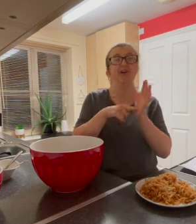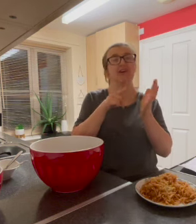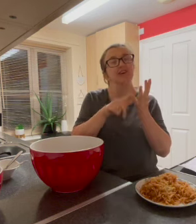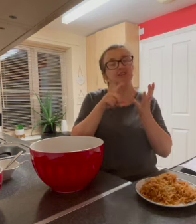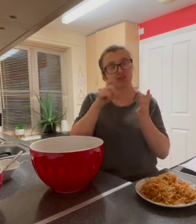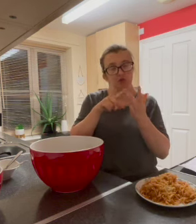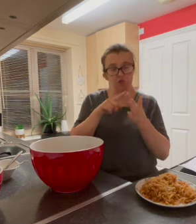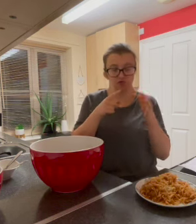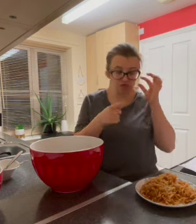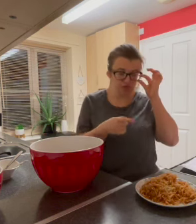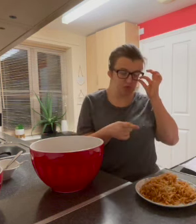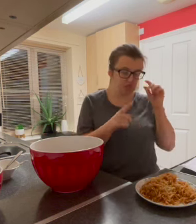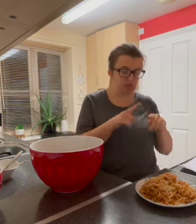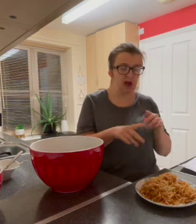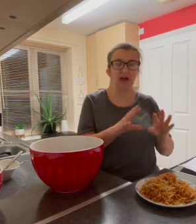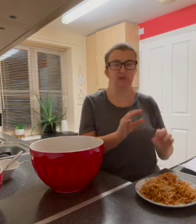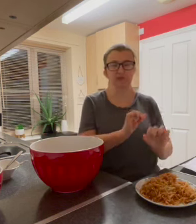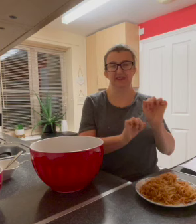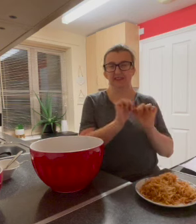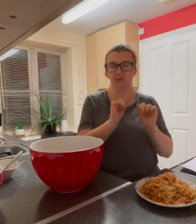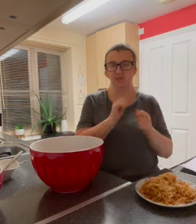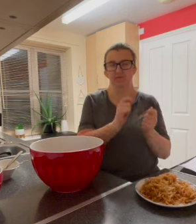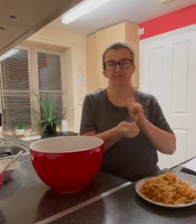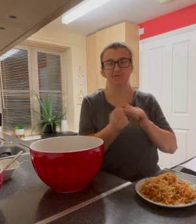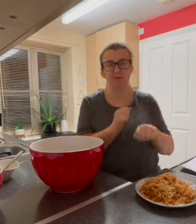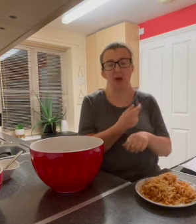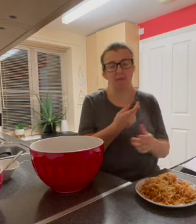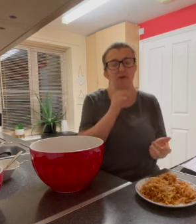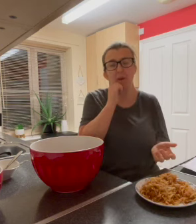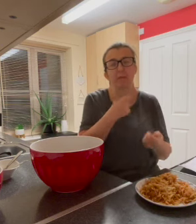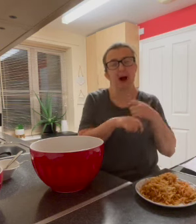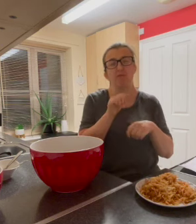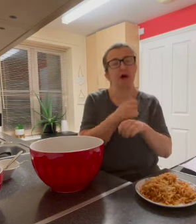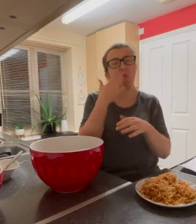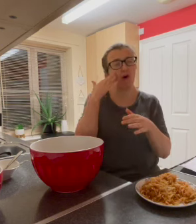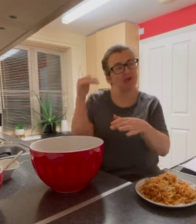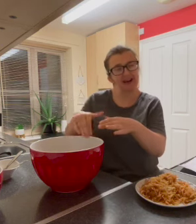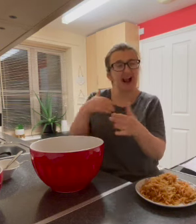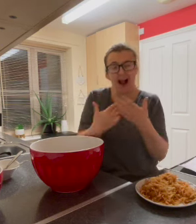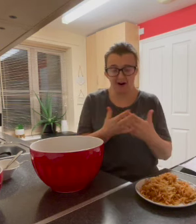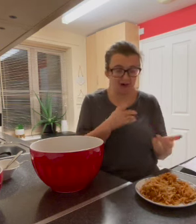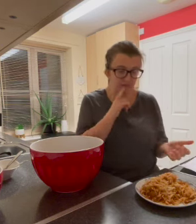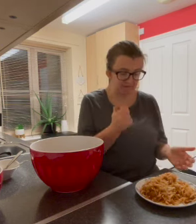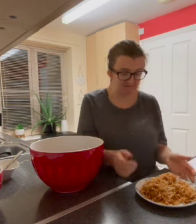Juice to avoid it from turning brown, but it didn't as it will turn into brown anyway.